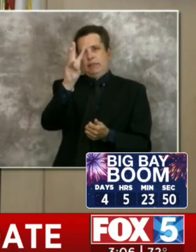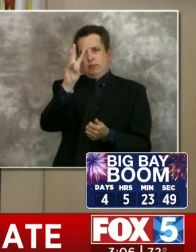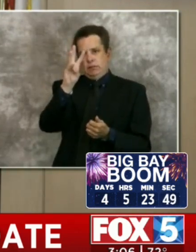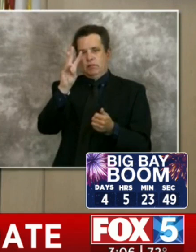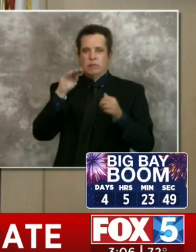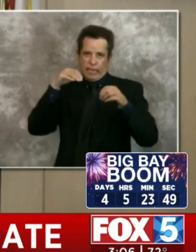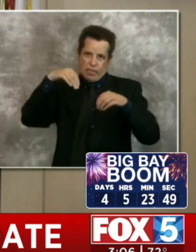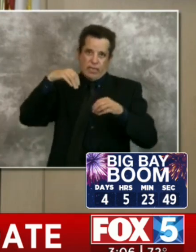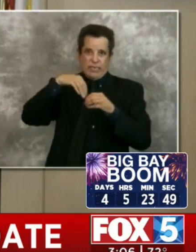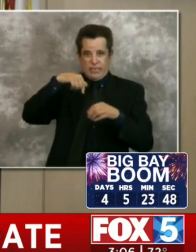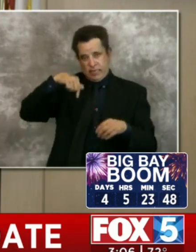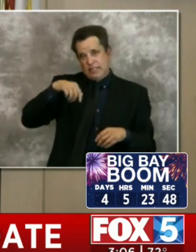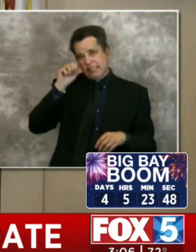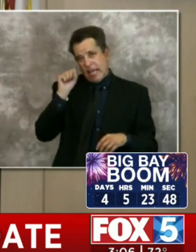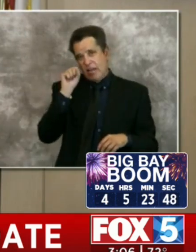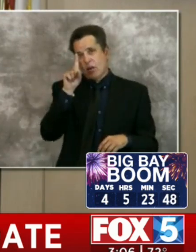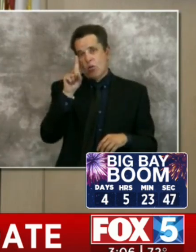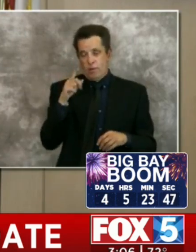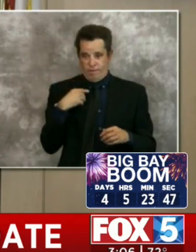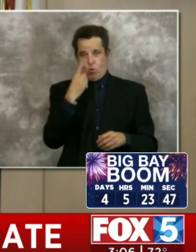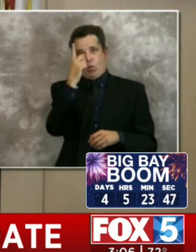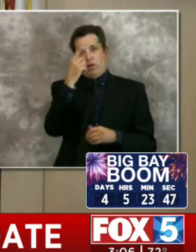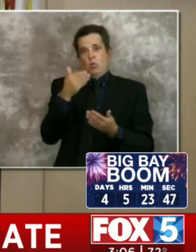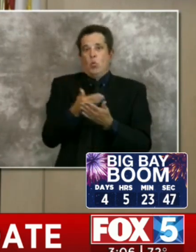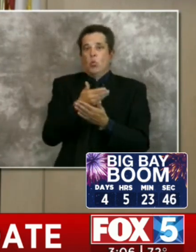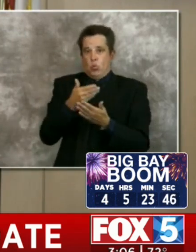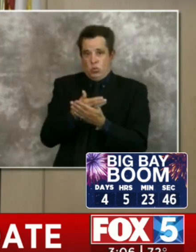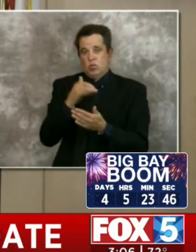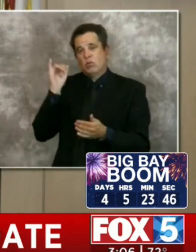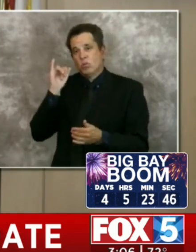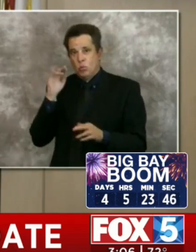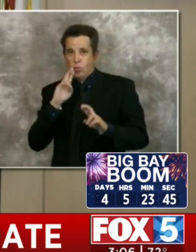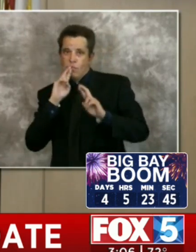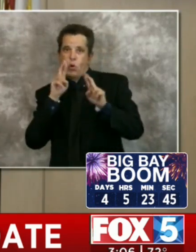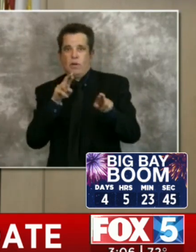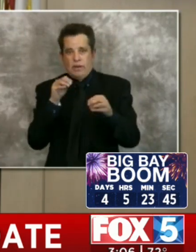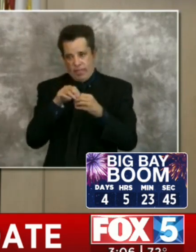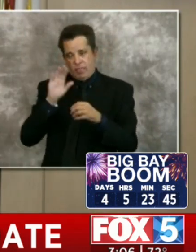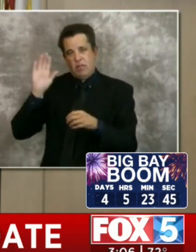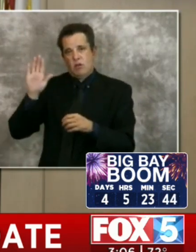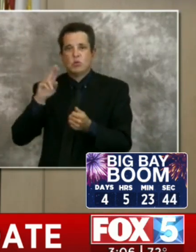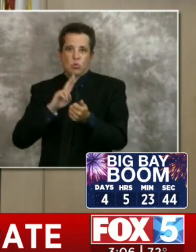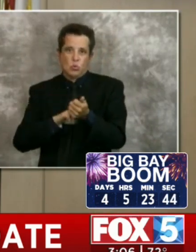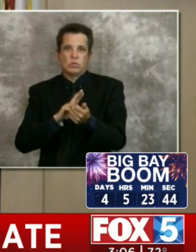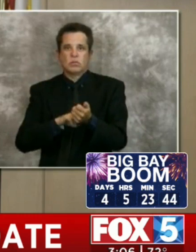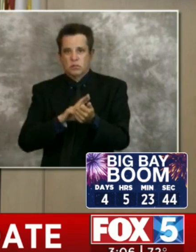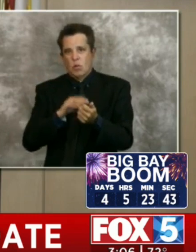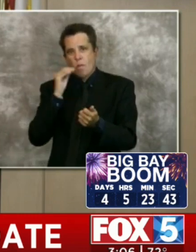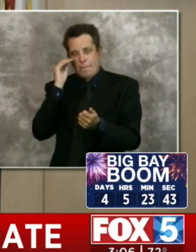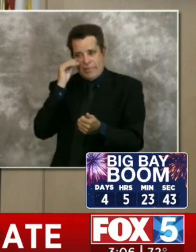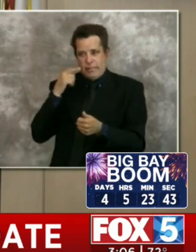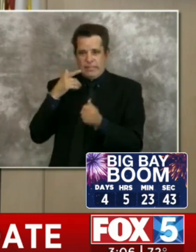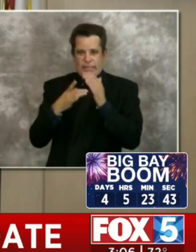AND THIS TOTAL 23 OR 33%. OUR IN OUR SKILLED NURSING FACILITIES AND WE HAVE 86. IN